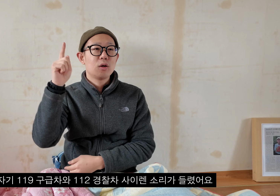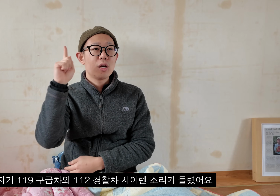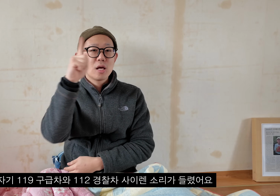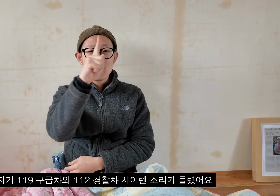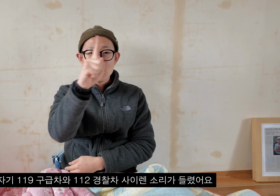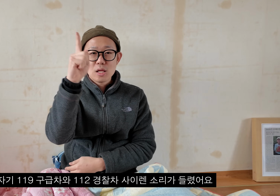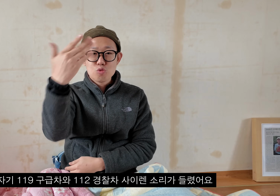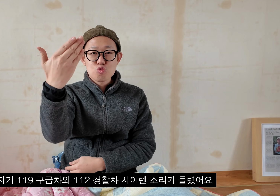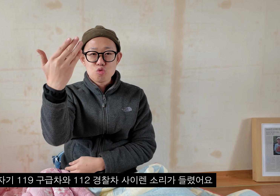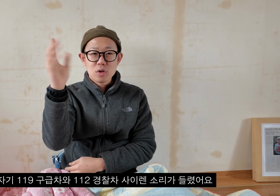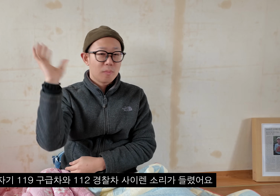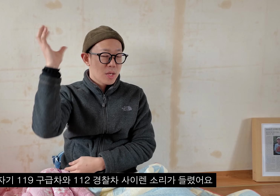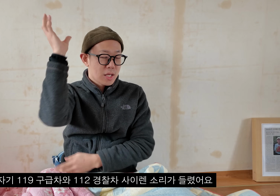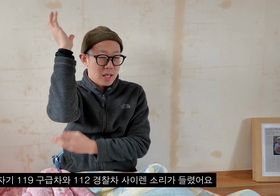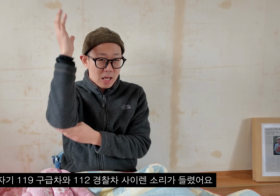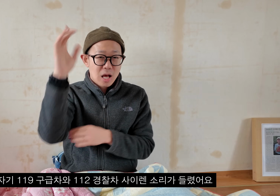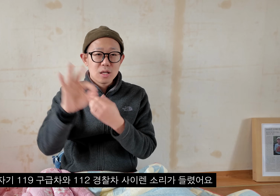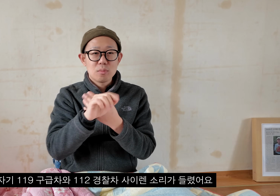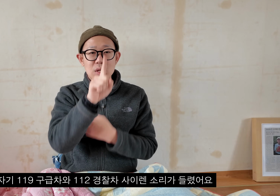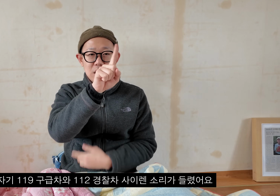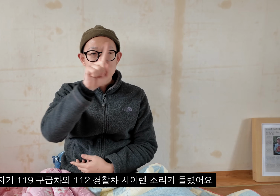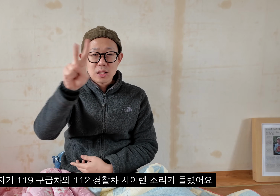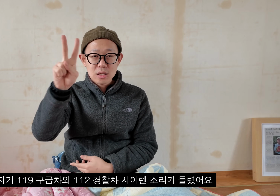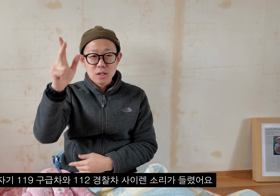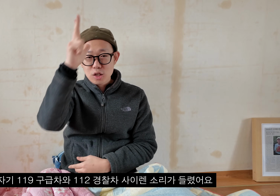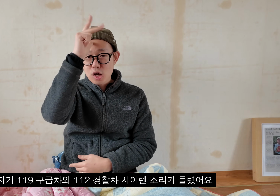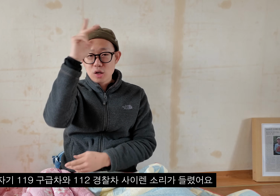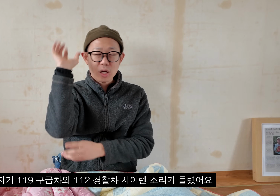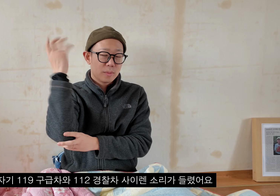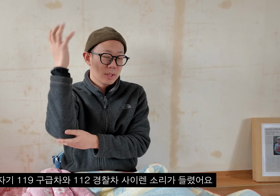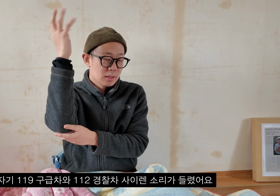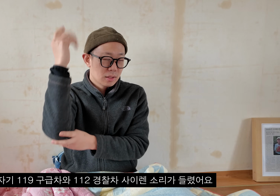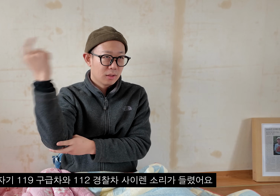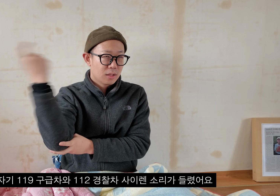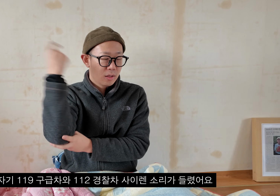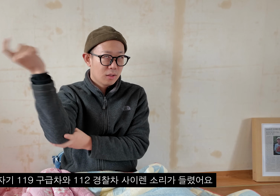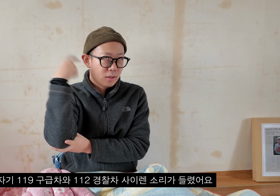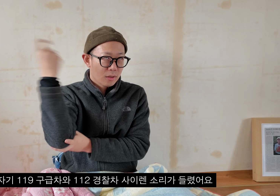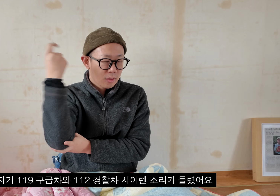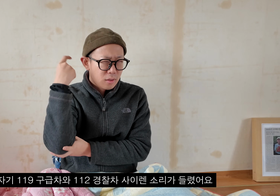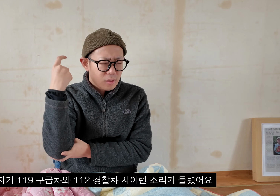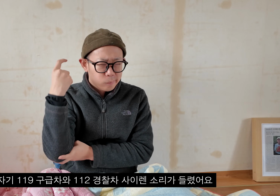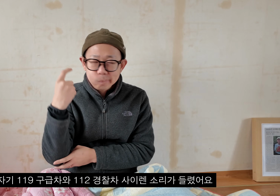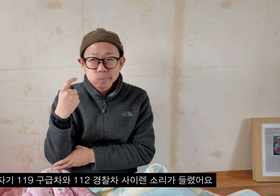I suddenly heard ambulance and police sirens.